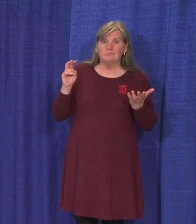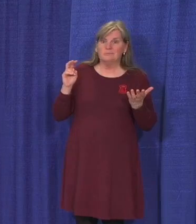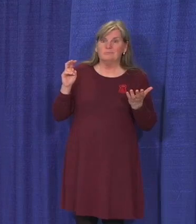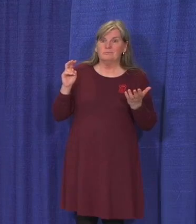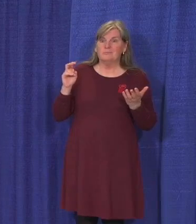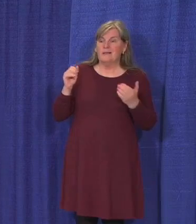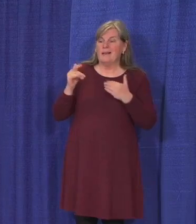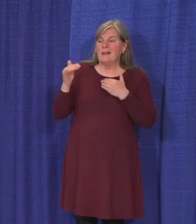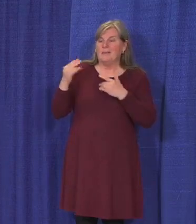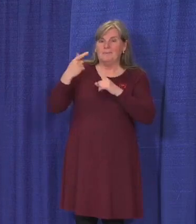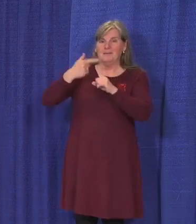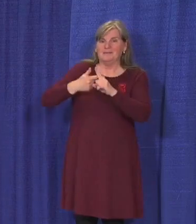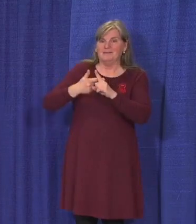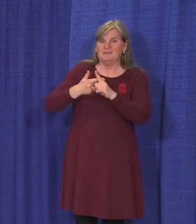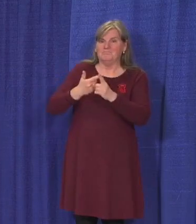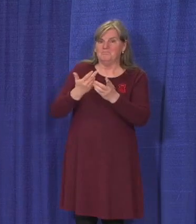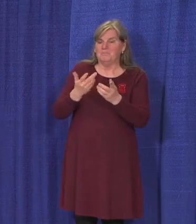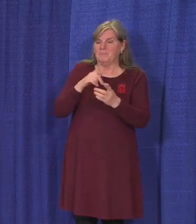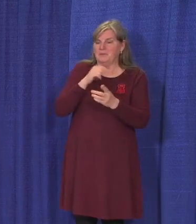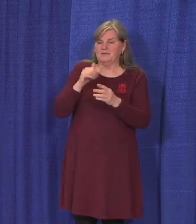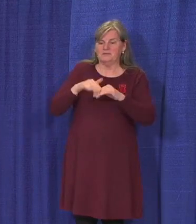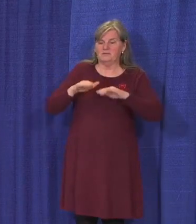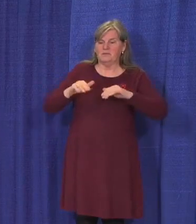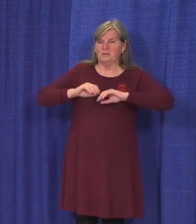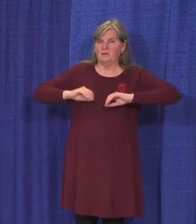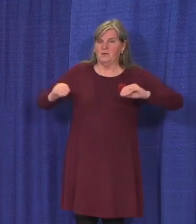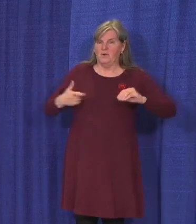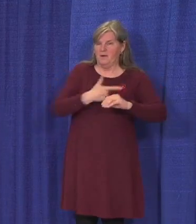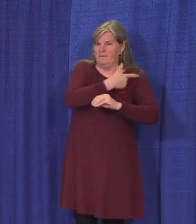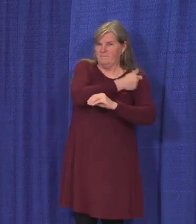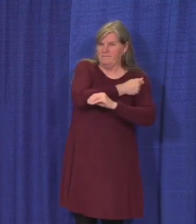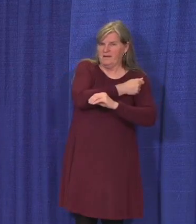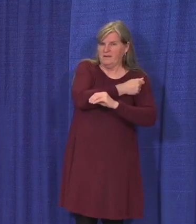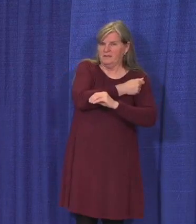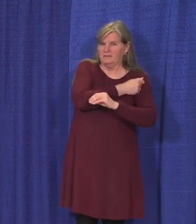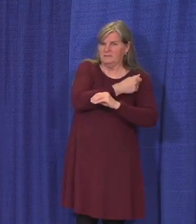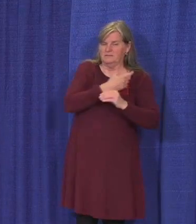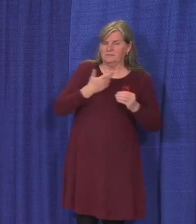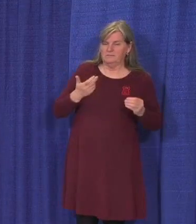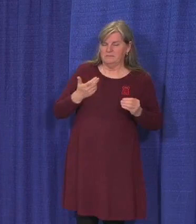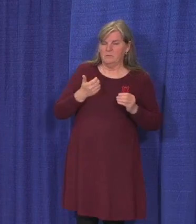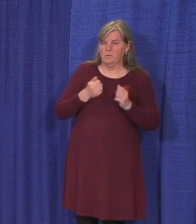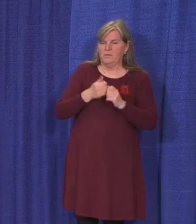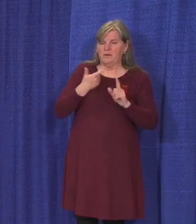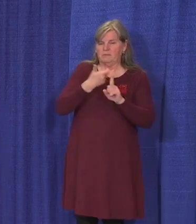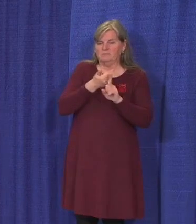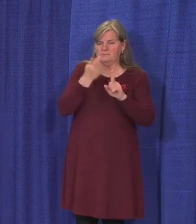Doctor Hanley.